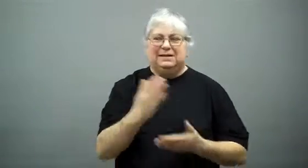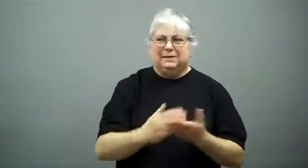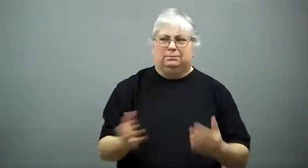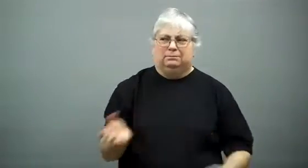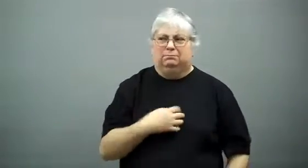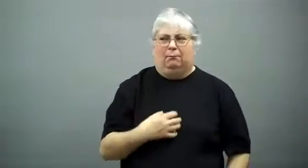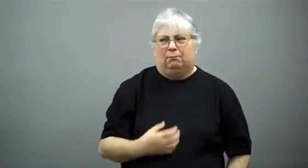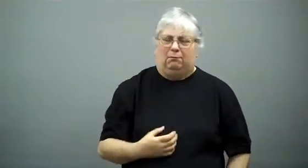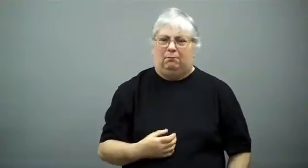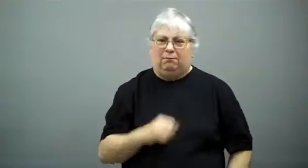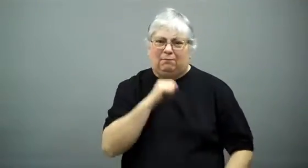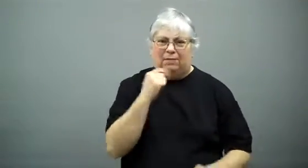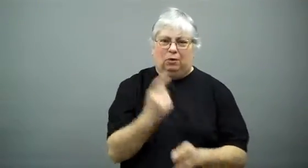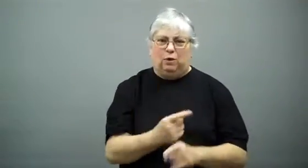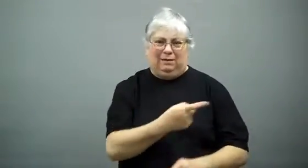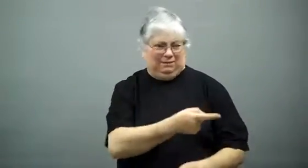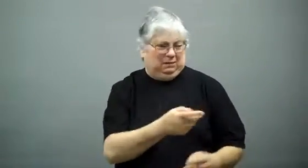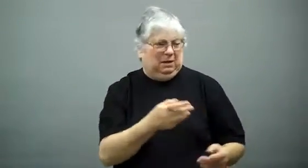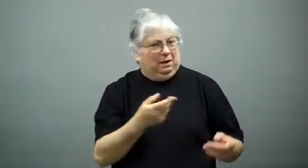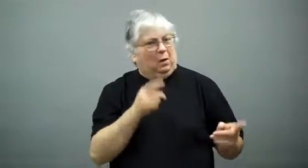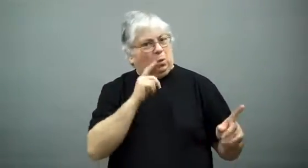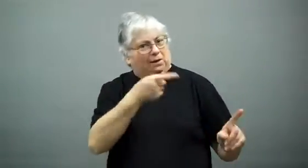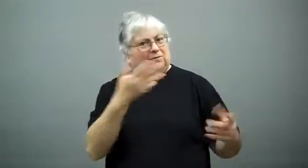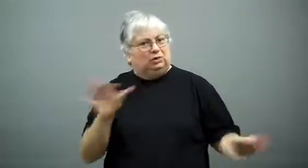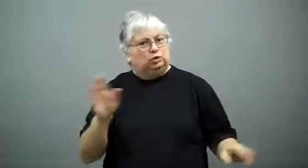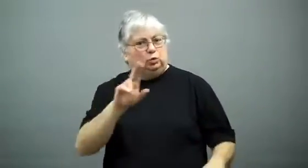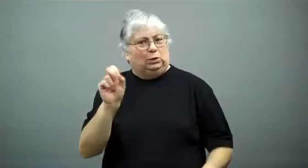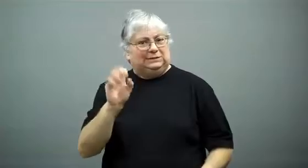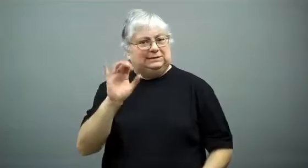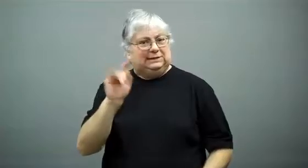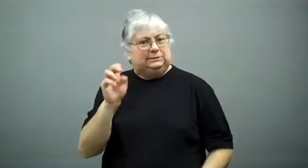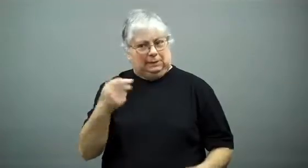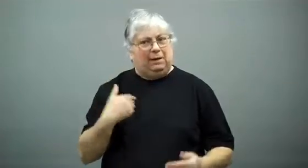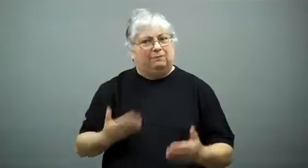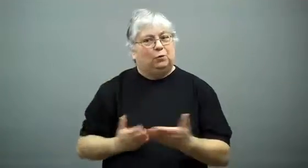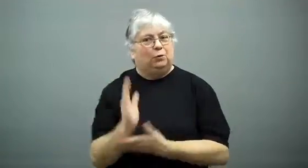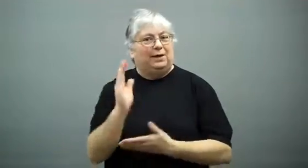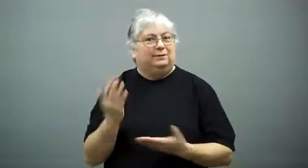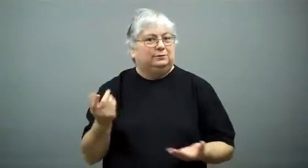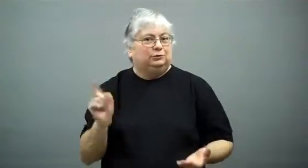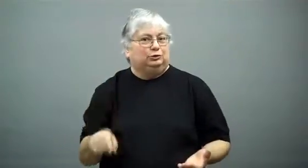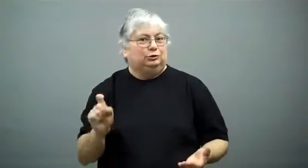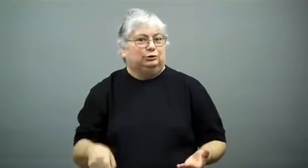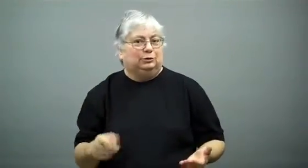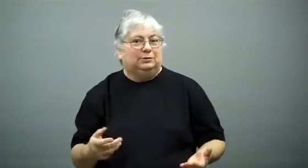Some object to this, as he has rights as an American citizen.